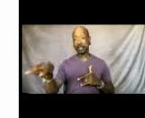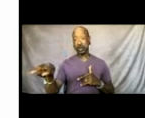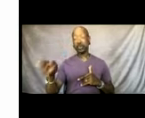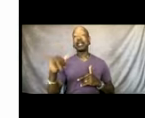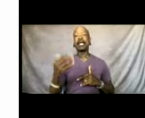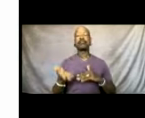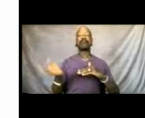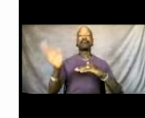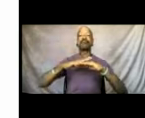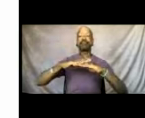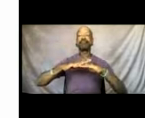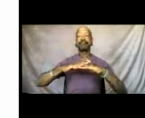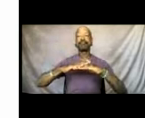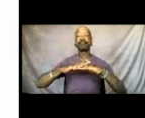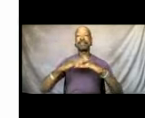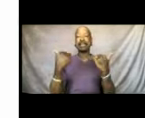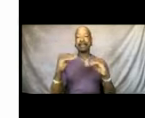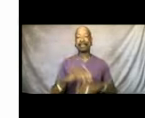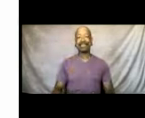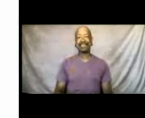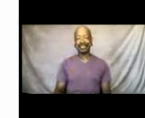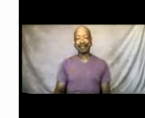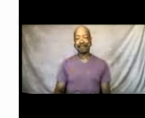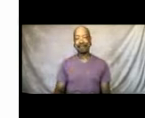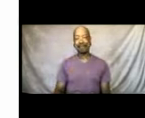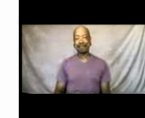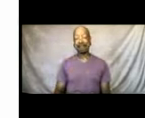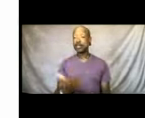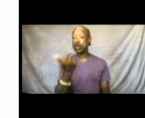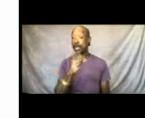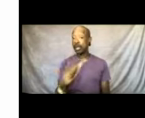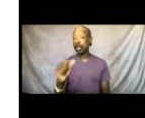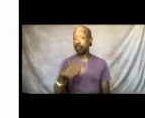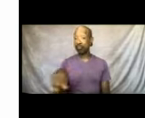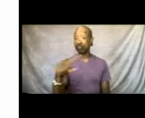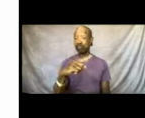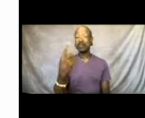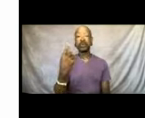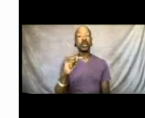the asset limit for that month was $2,000. It is only after